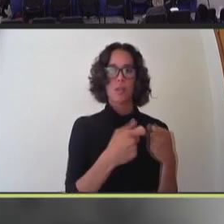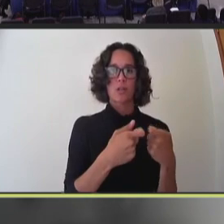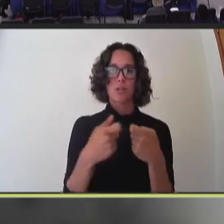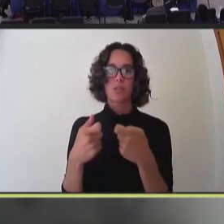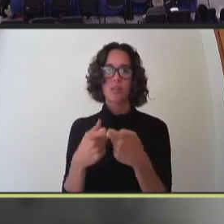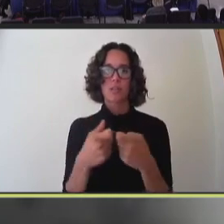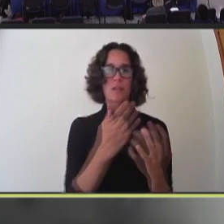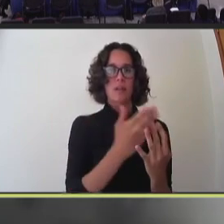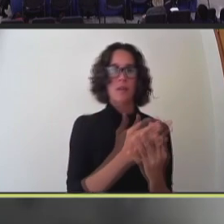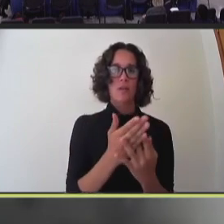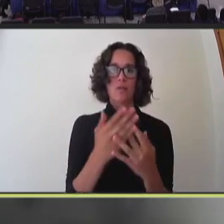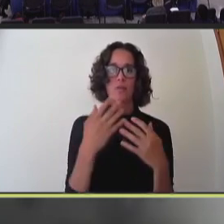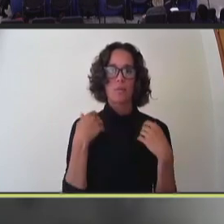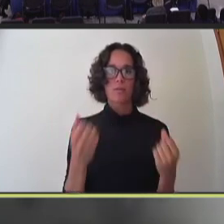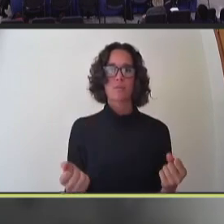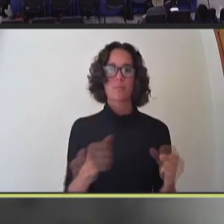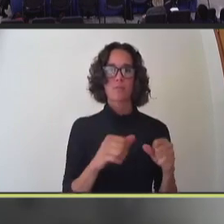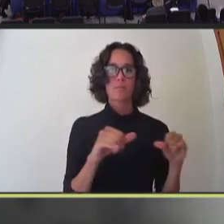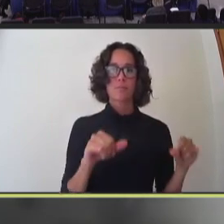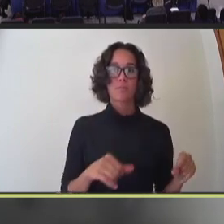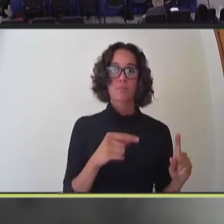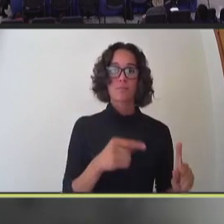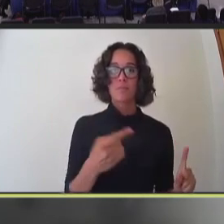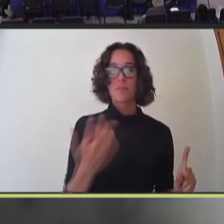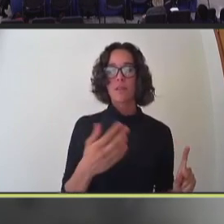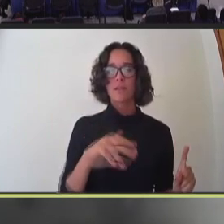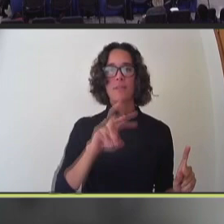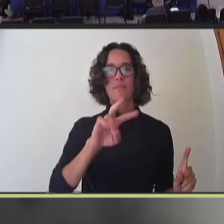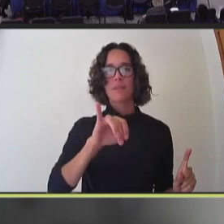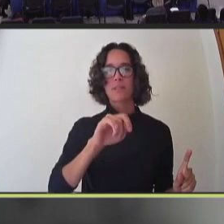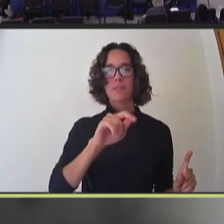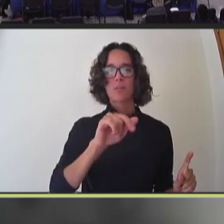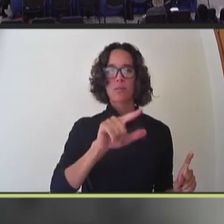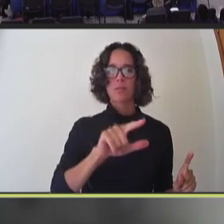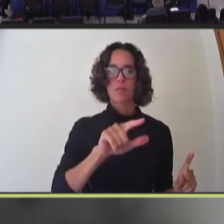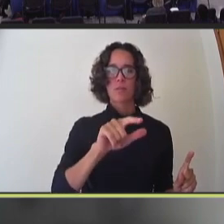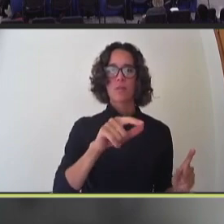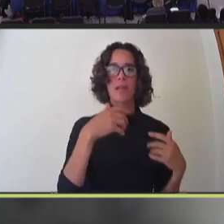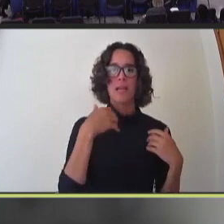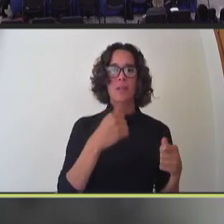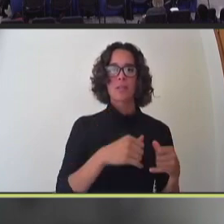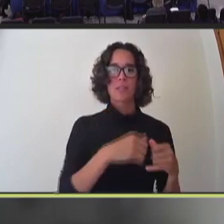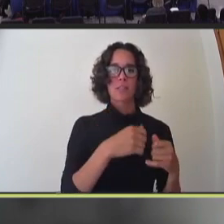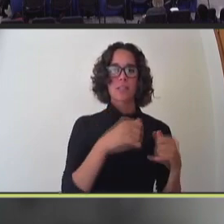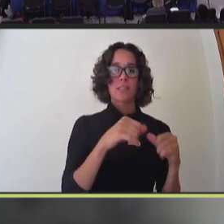are in the process of transitioning over to our Oracle Health System, for which we